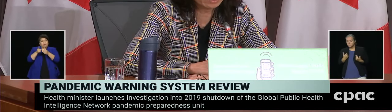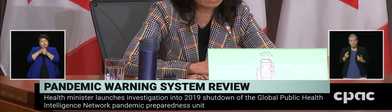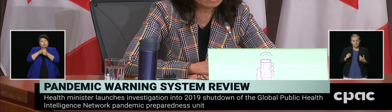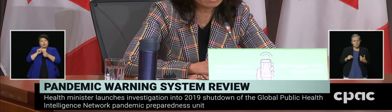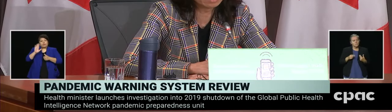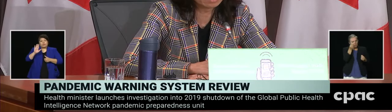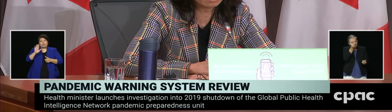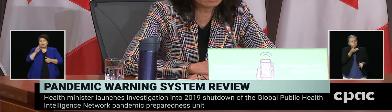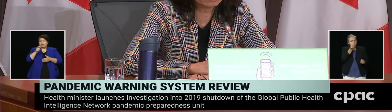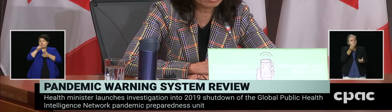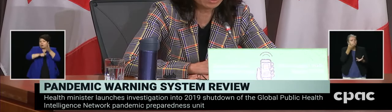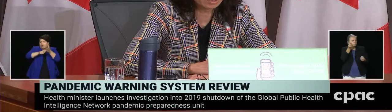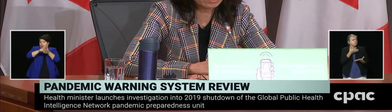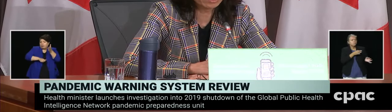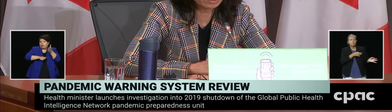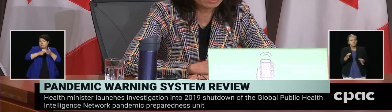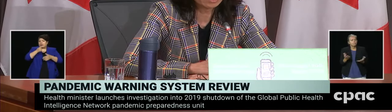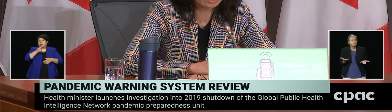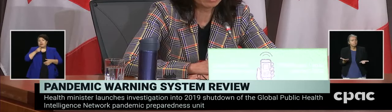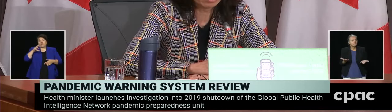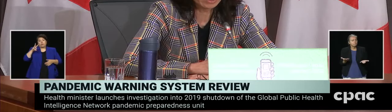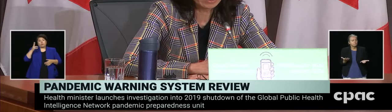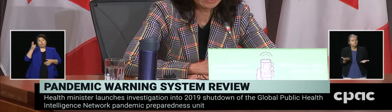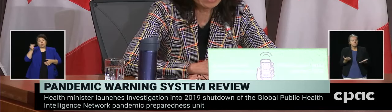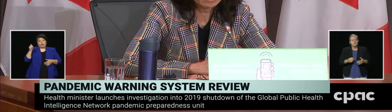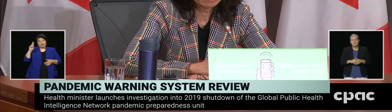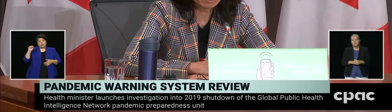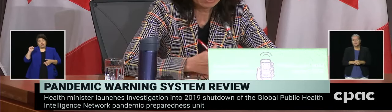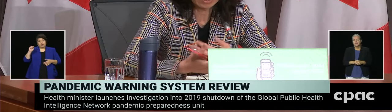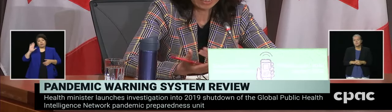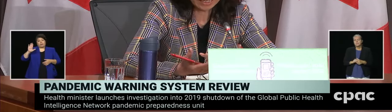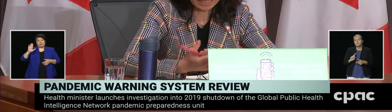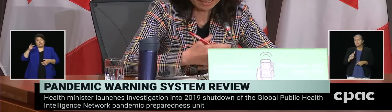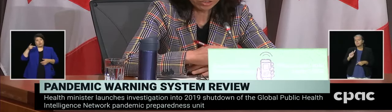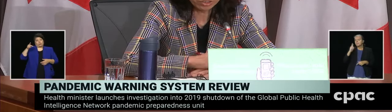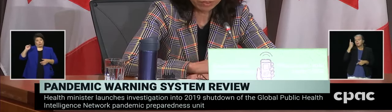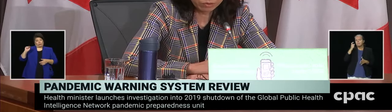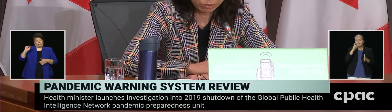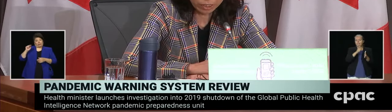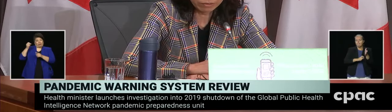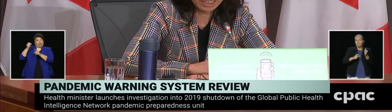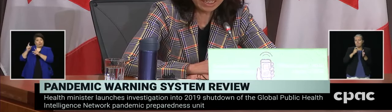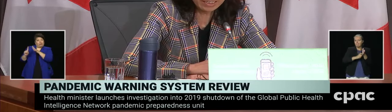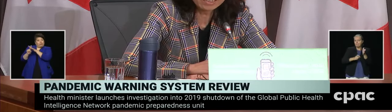PRESS, I THINK, MEDIA ARTICLE